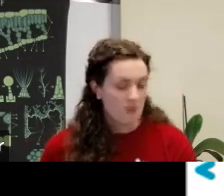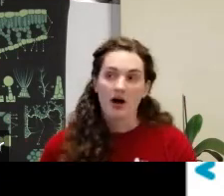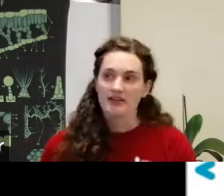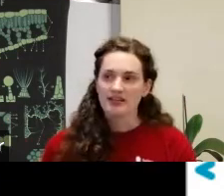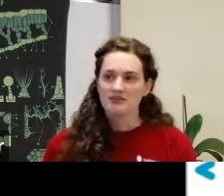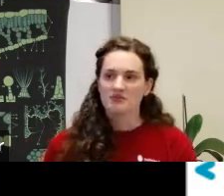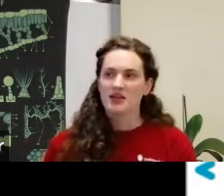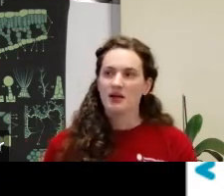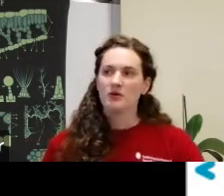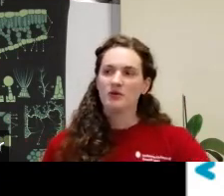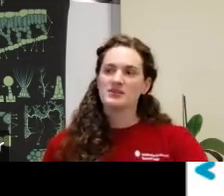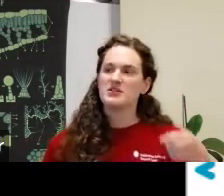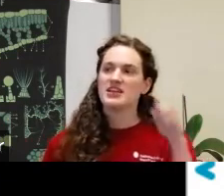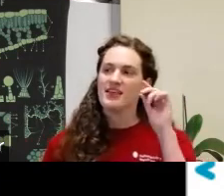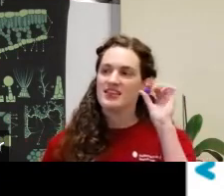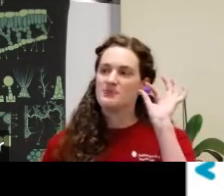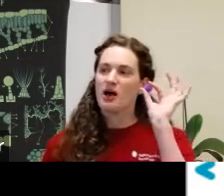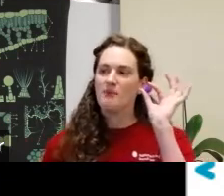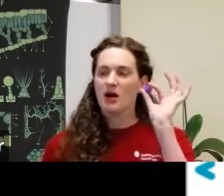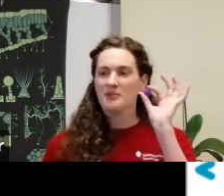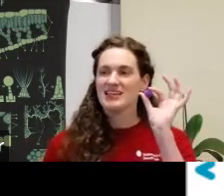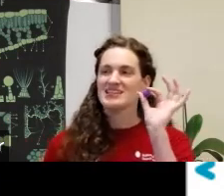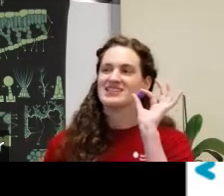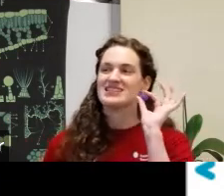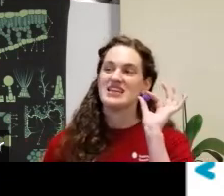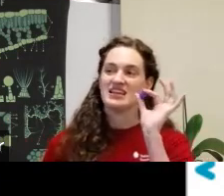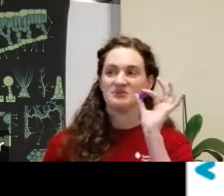Emily Borger: modeling we're going to pretend that this pompom is a seed.